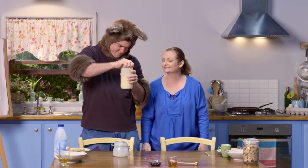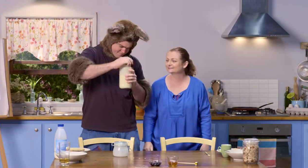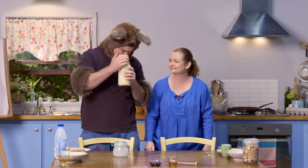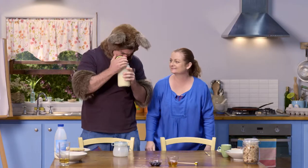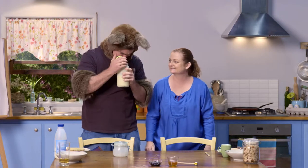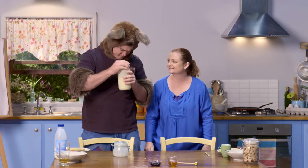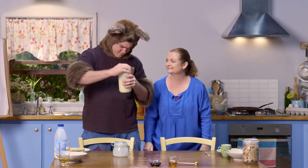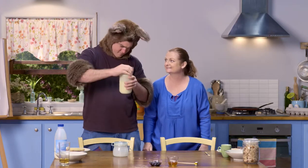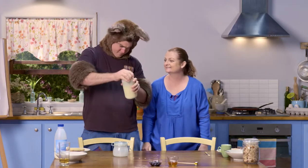Hm.